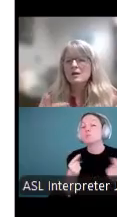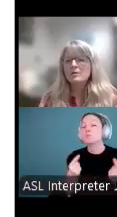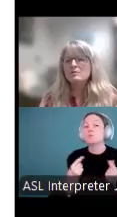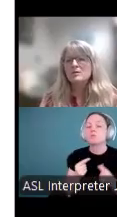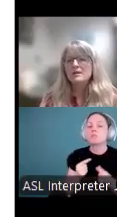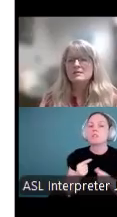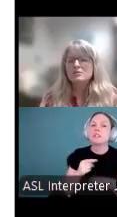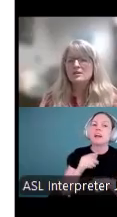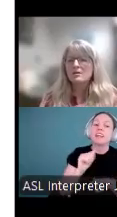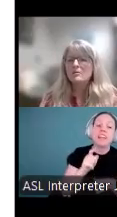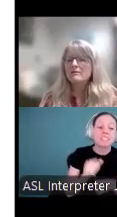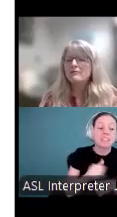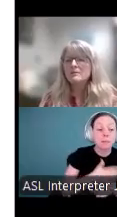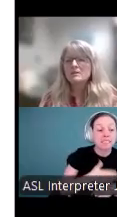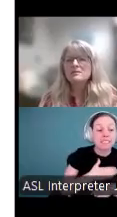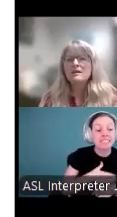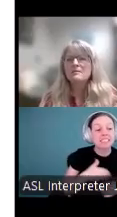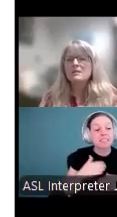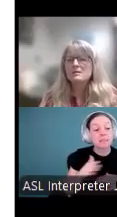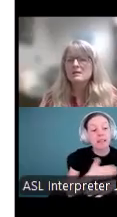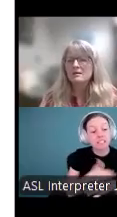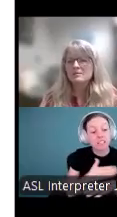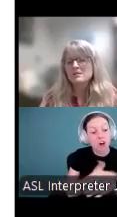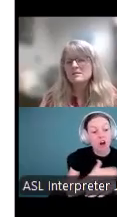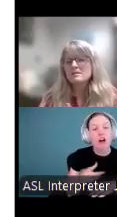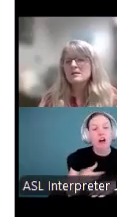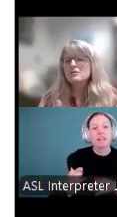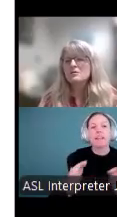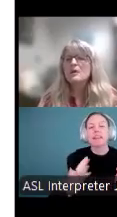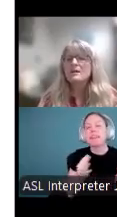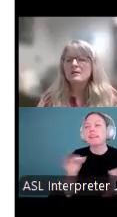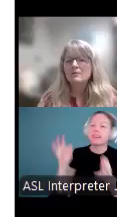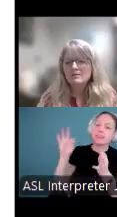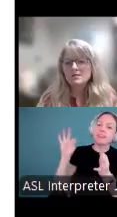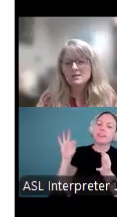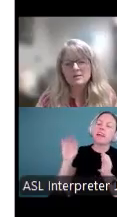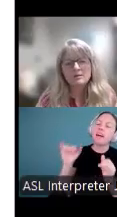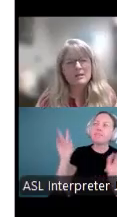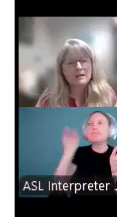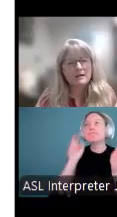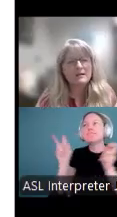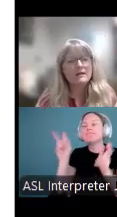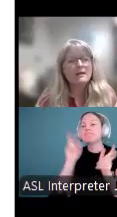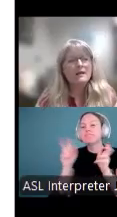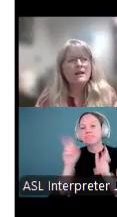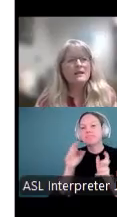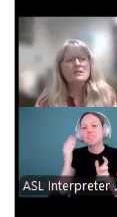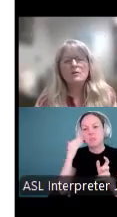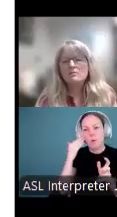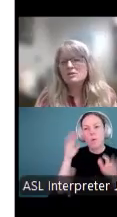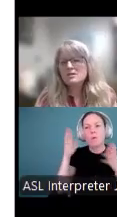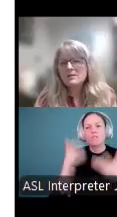to help her transition away from mealtime and to help teach him when, when it was time to be done, and so it was just